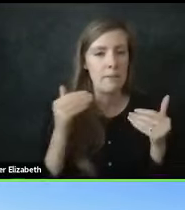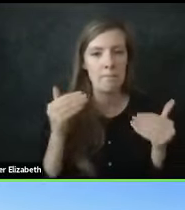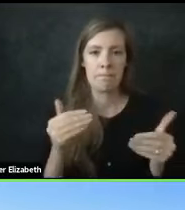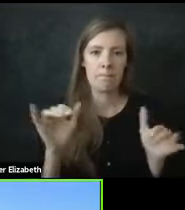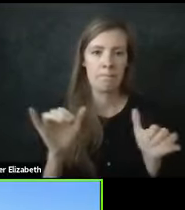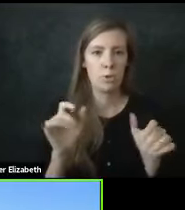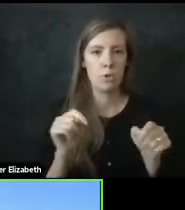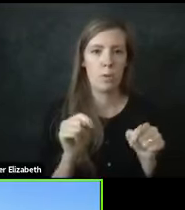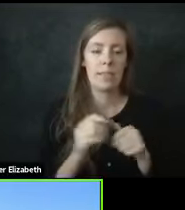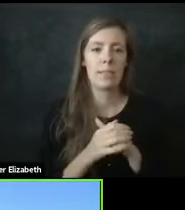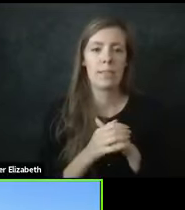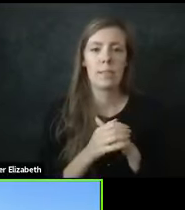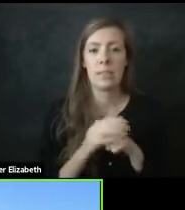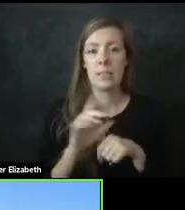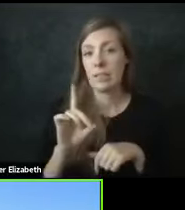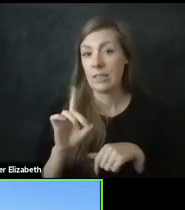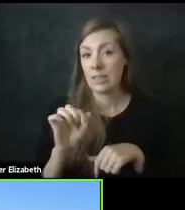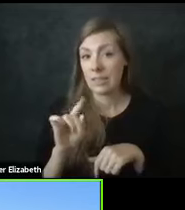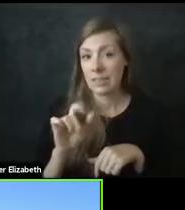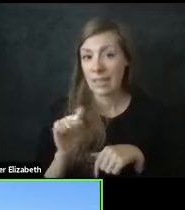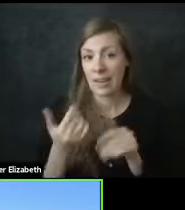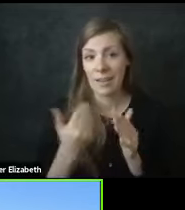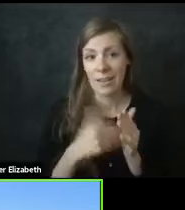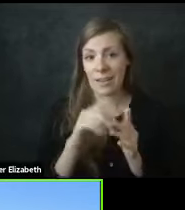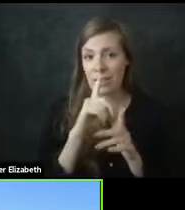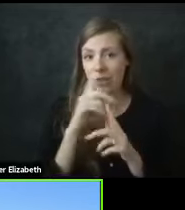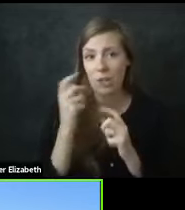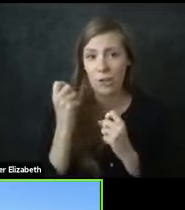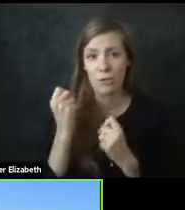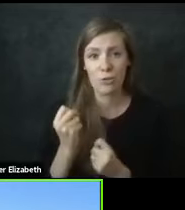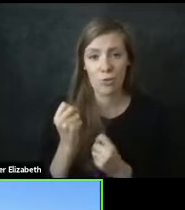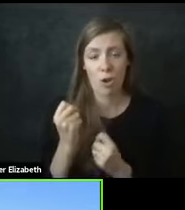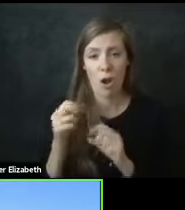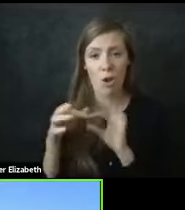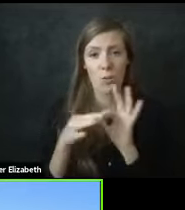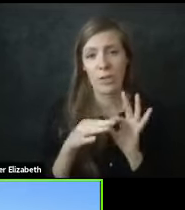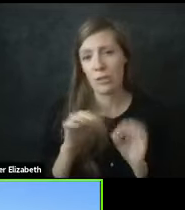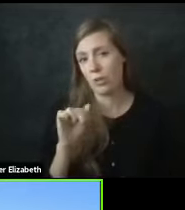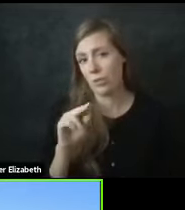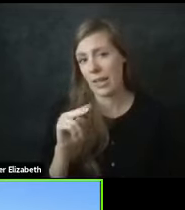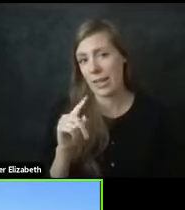the data again, is very strong in terms of antibody responses, even in those who are